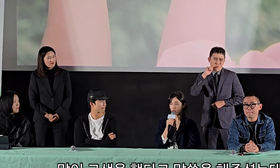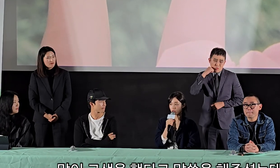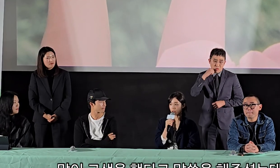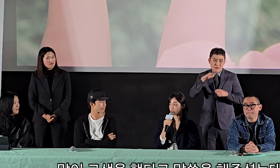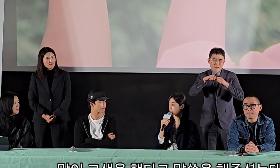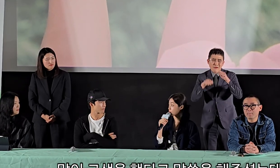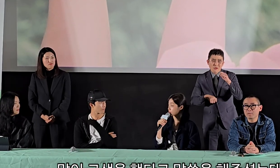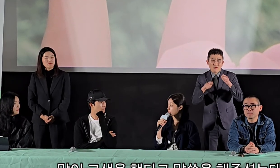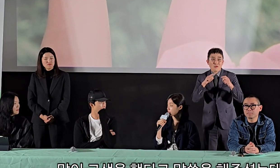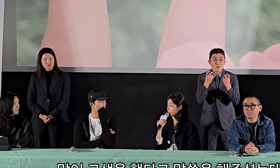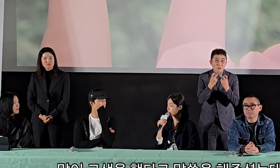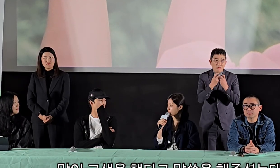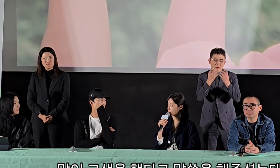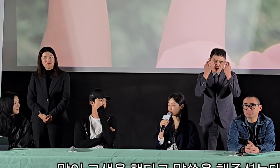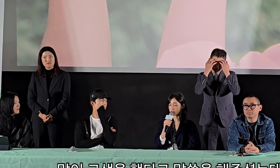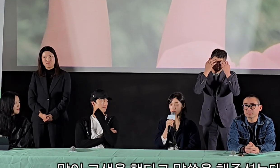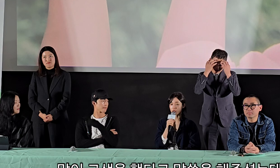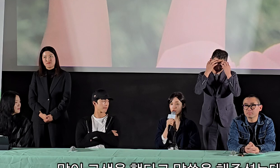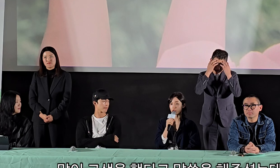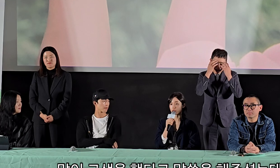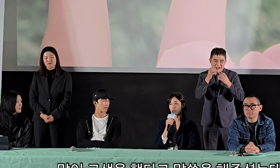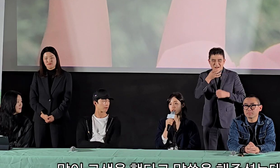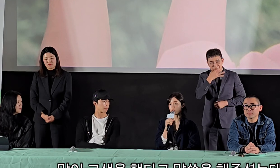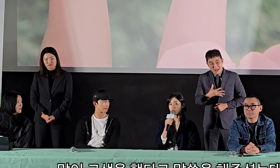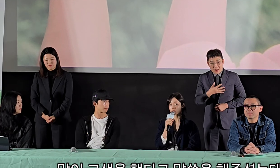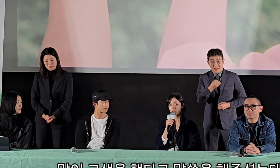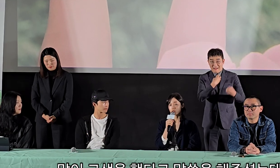learning sign language.